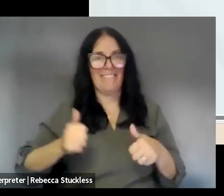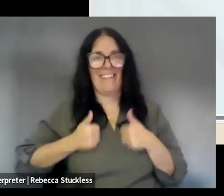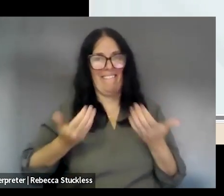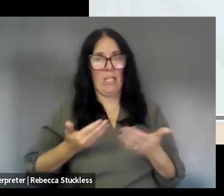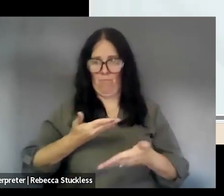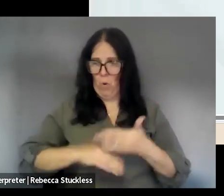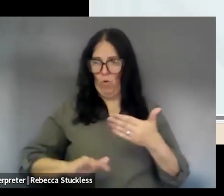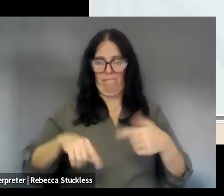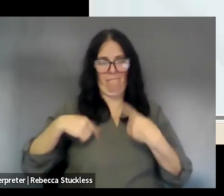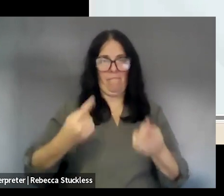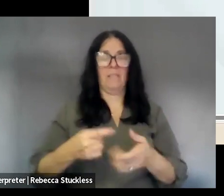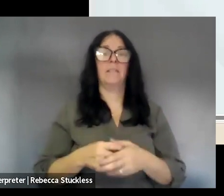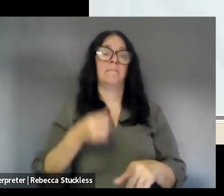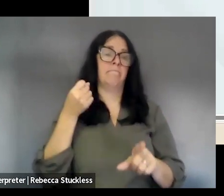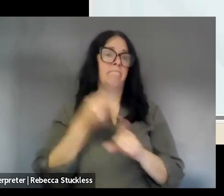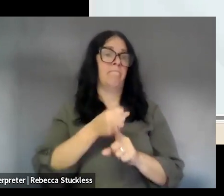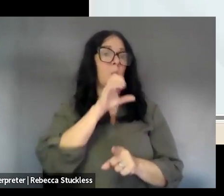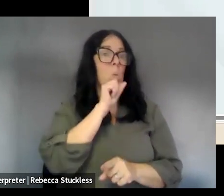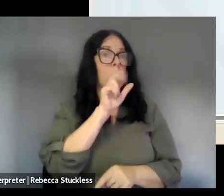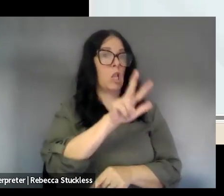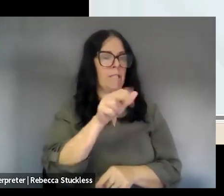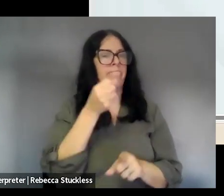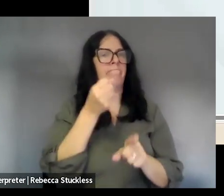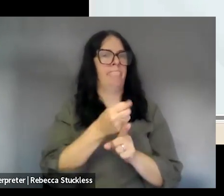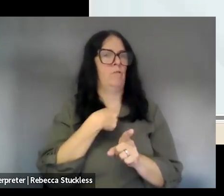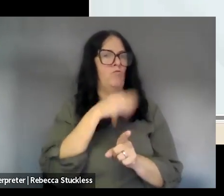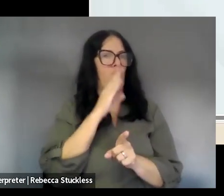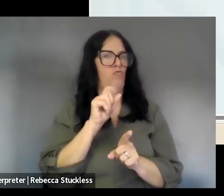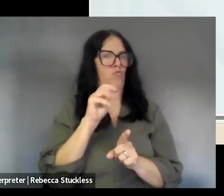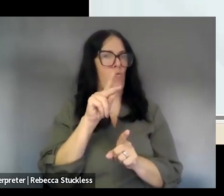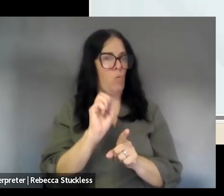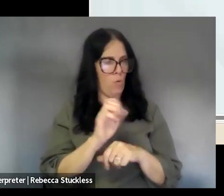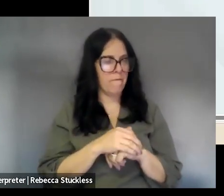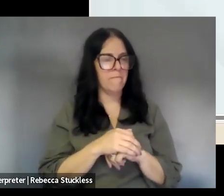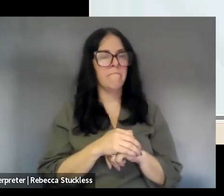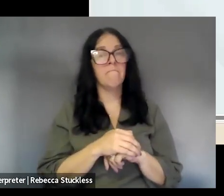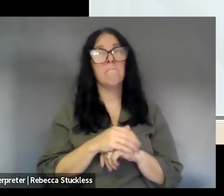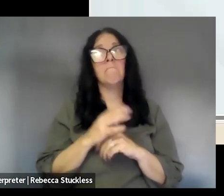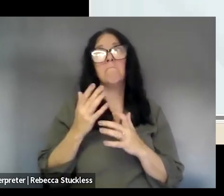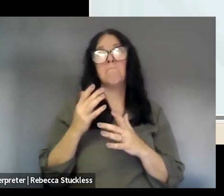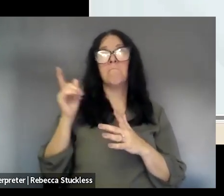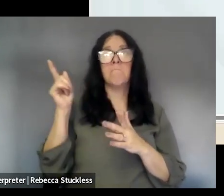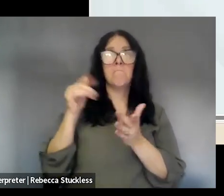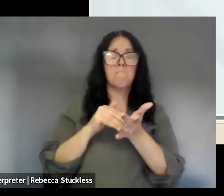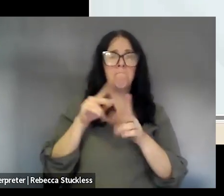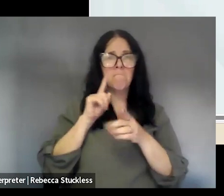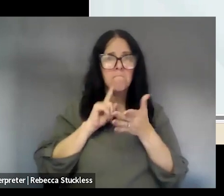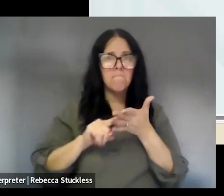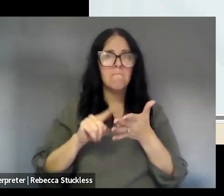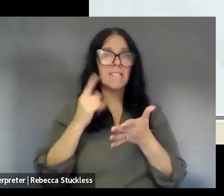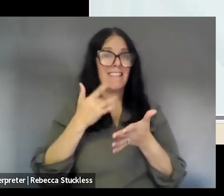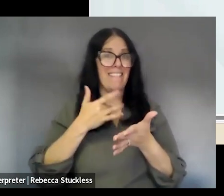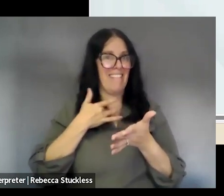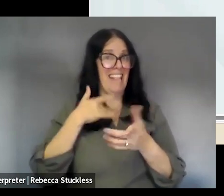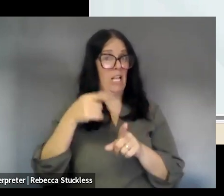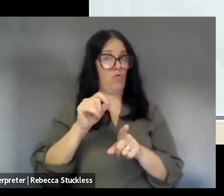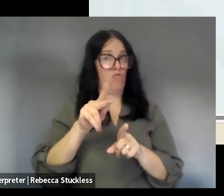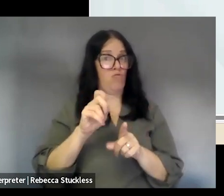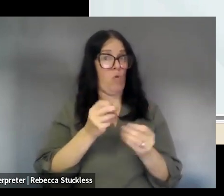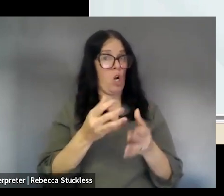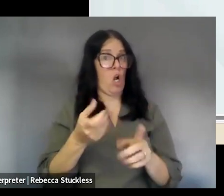a stroke at age 33, they believe it was caused by use of contraceptives and migraine medication